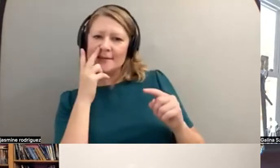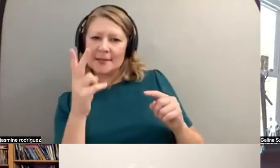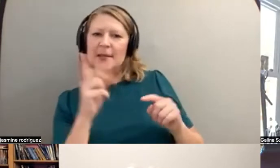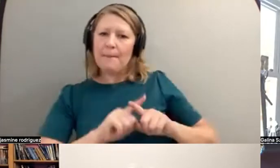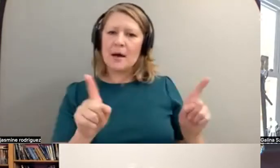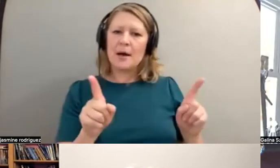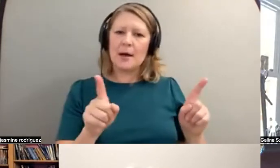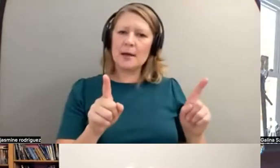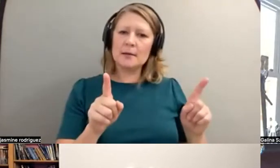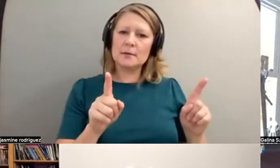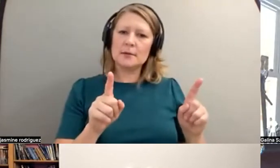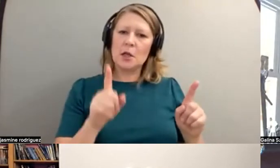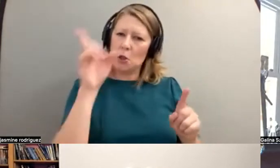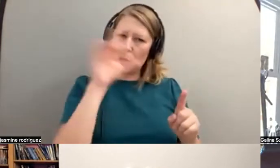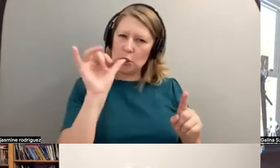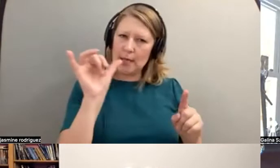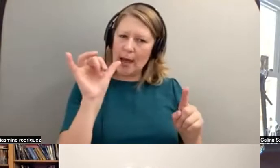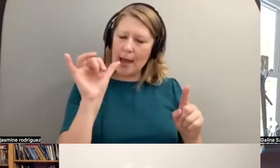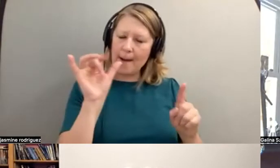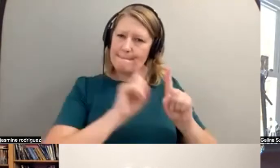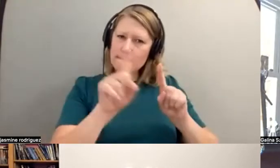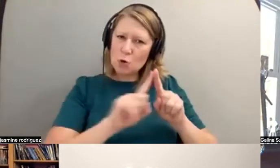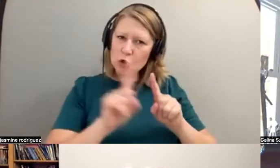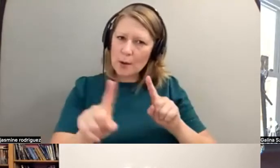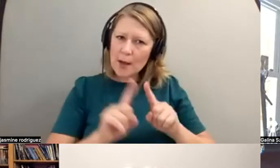So what is the difference between *clay*, and the *polymer-clay* that you're